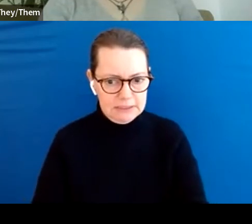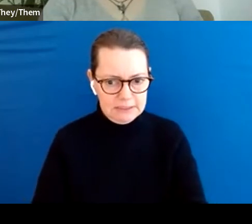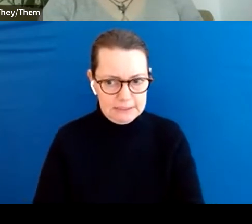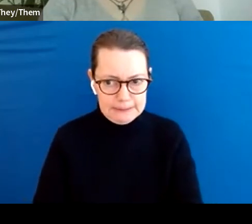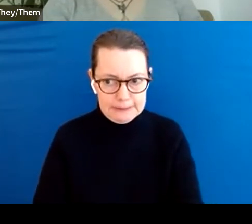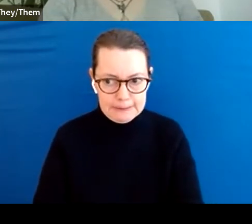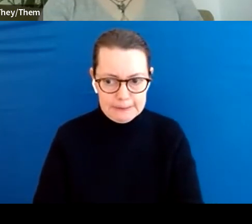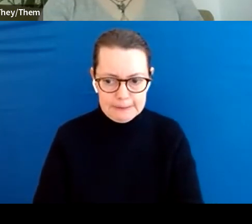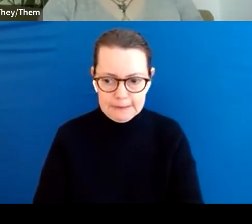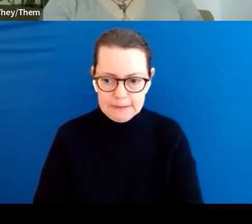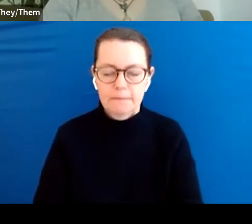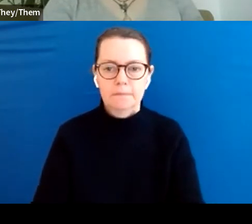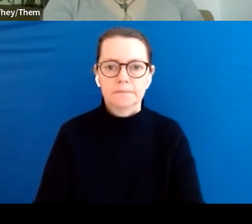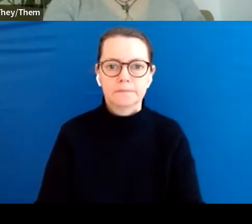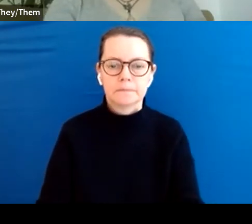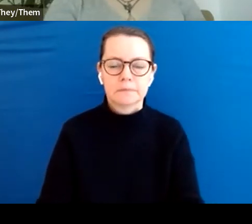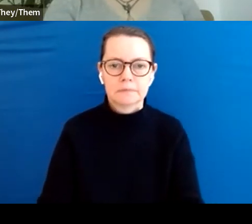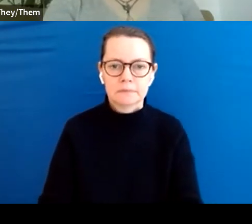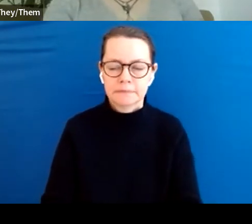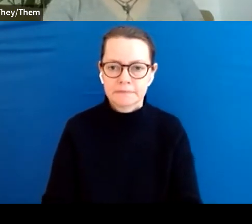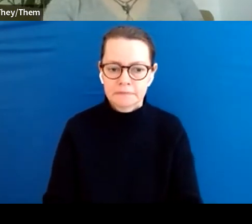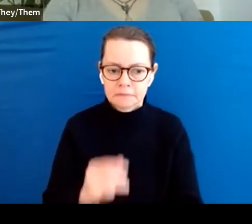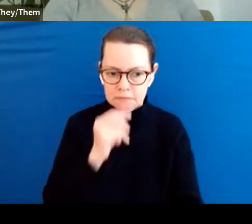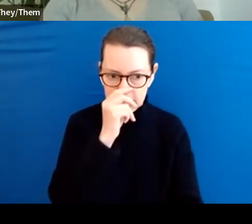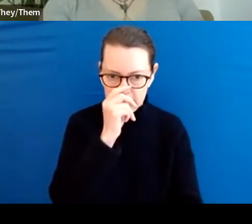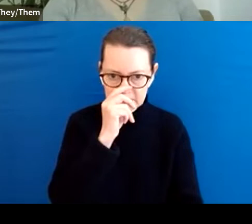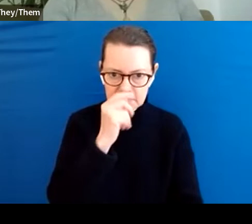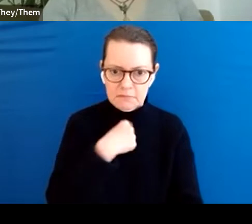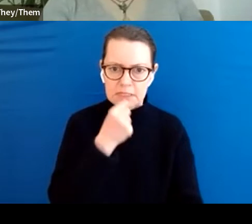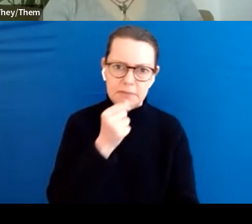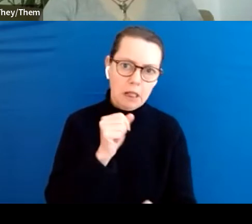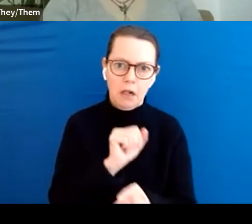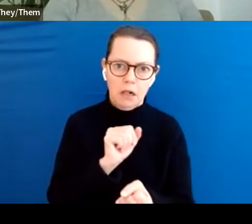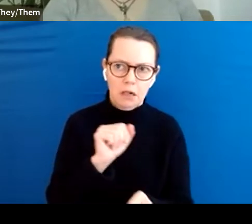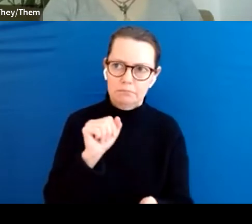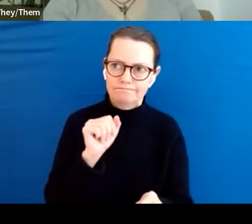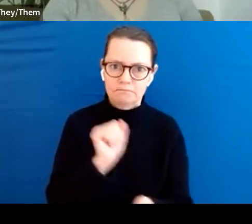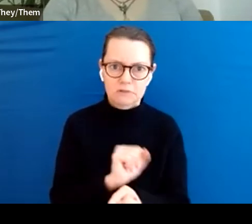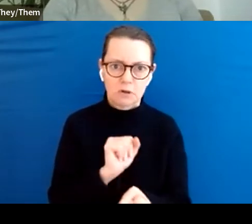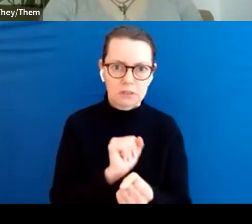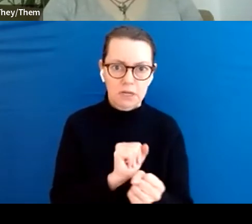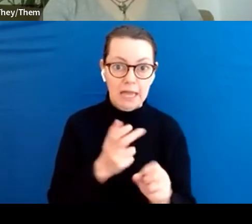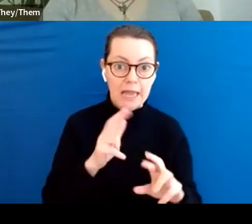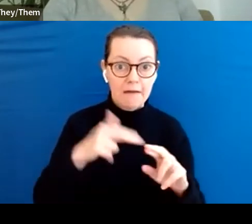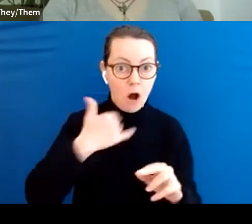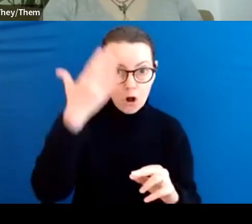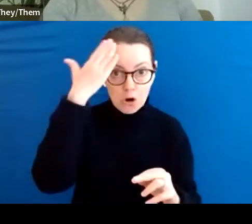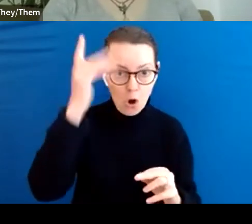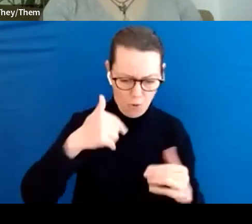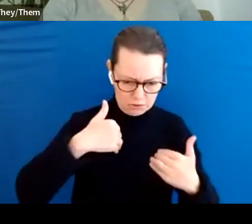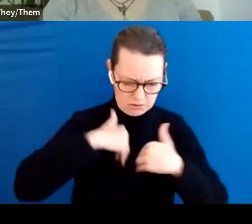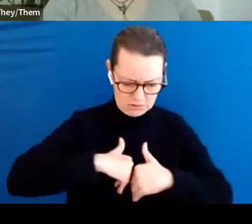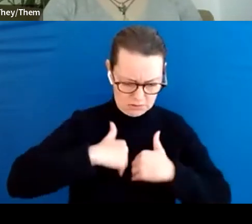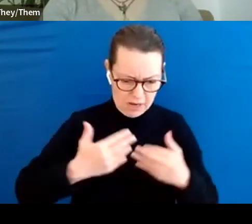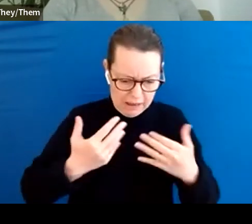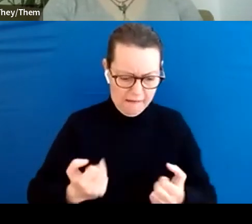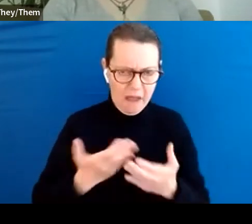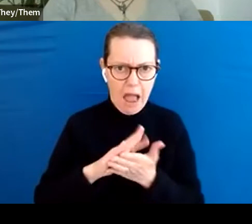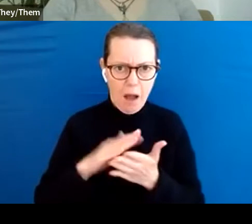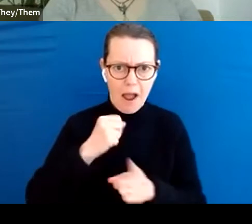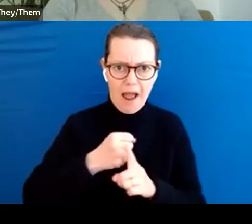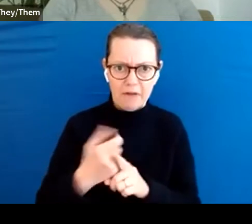I think yes so I think that kind of hindered me a little bit not necessarily understanding how to advocate myself, or why I'm feeling the certain ways.